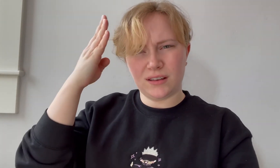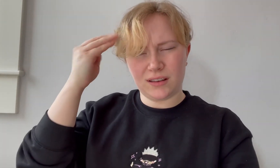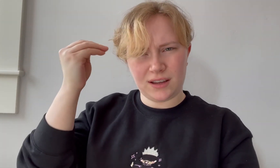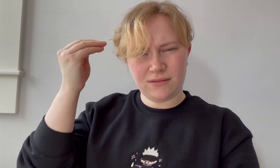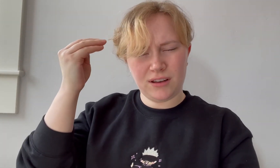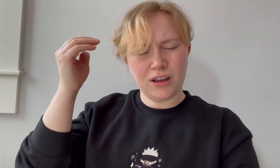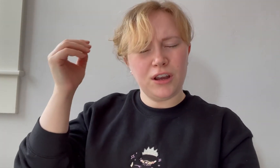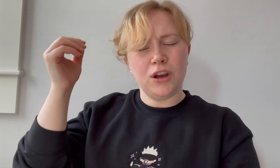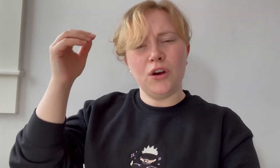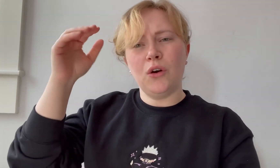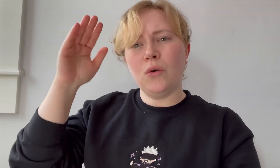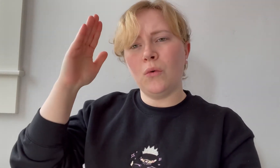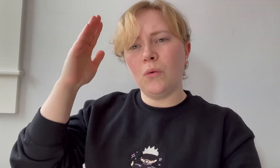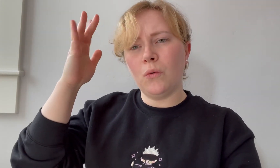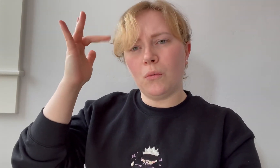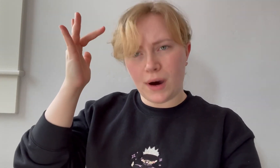leave why